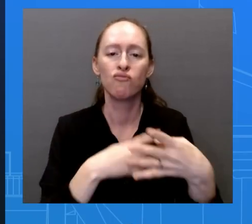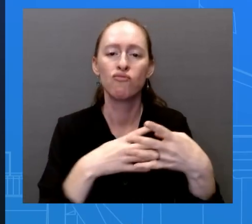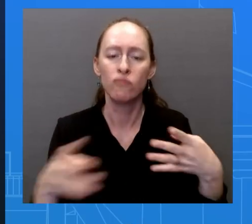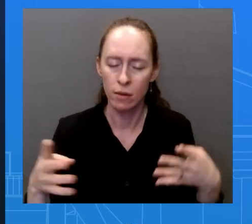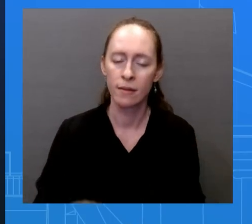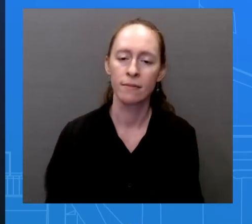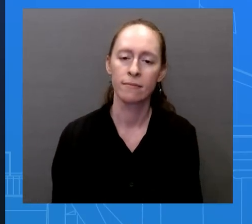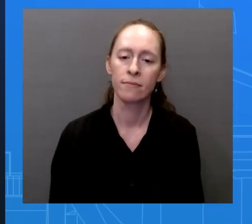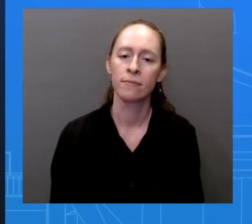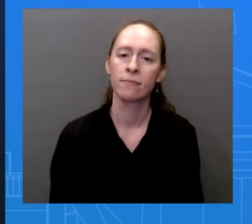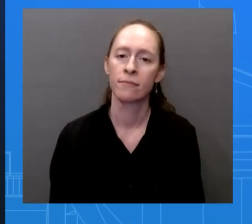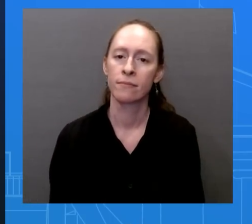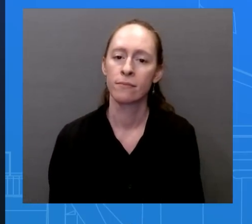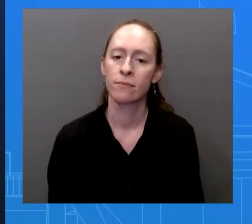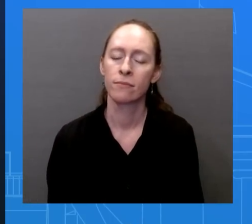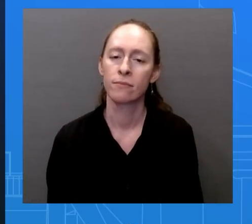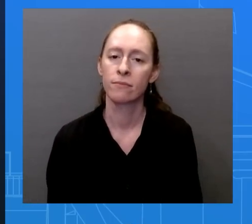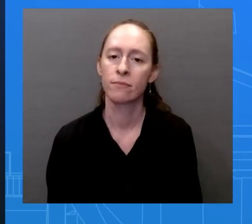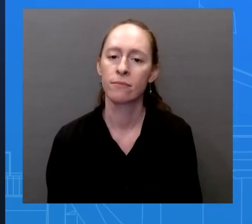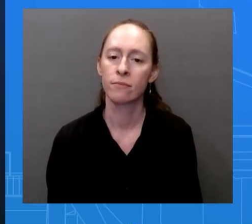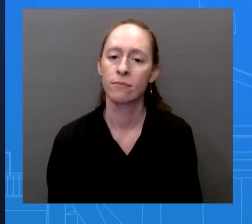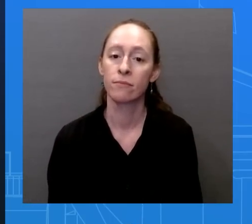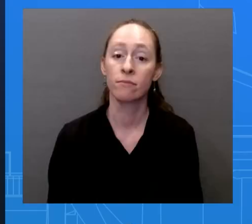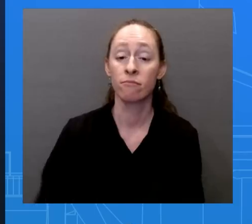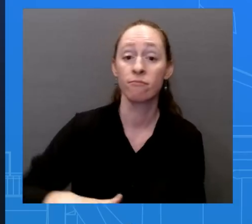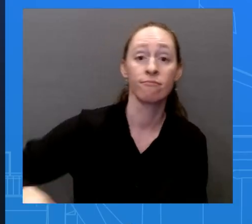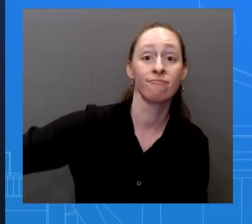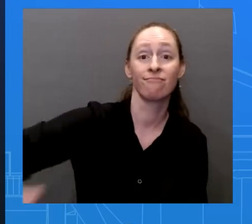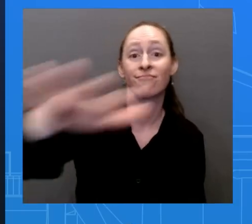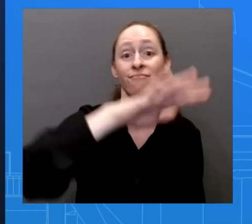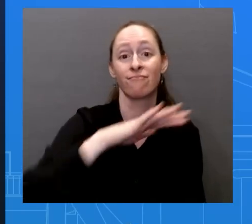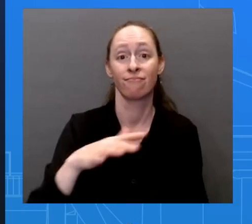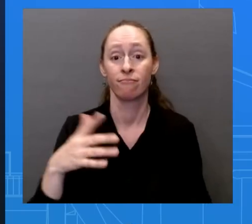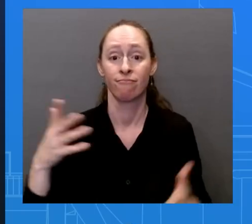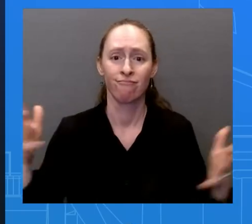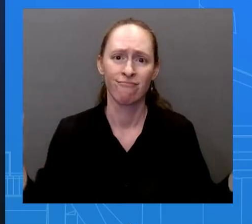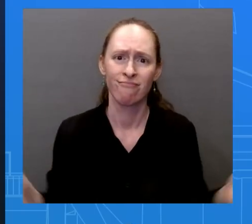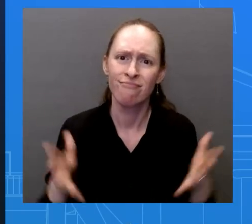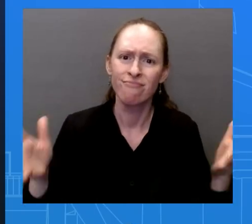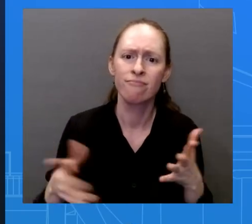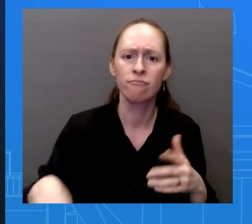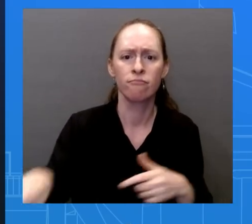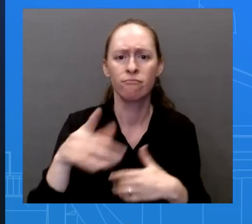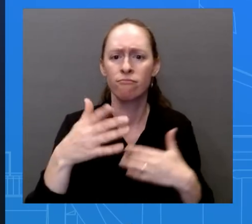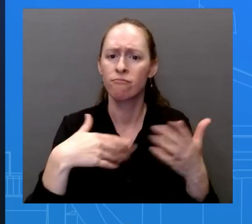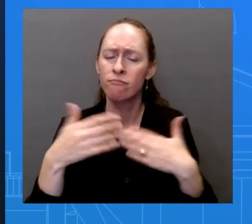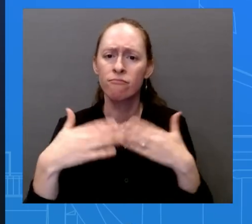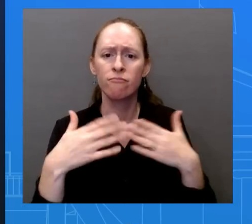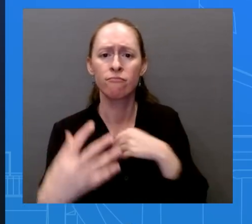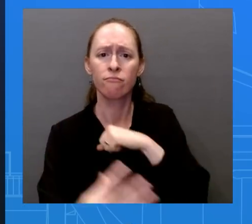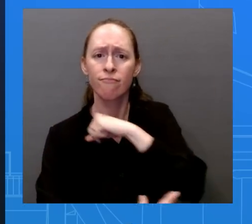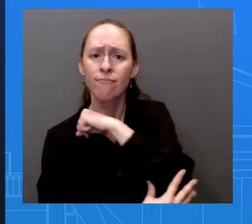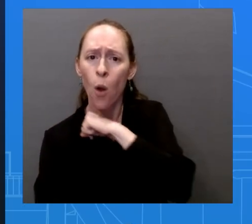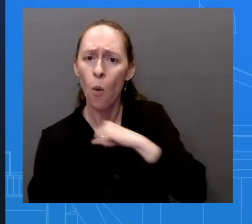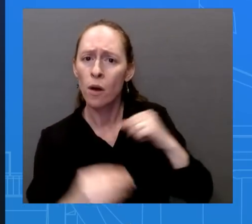poor communities, communities of color, no question in my mind that is -- continues to be a major priority of the administration.